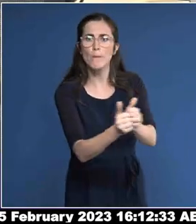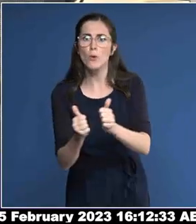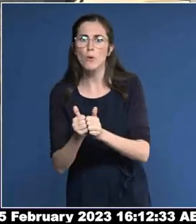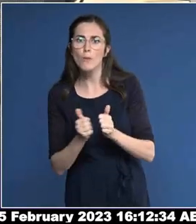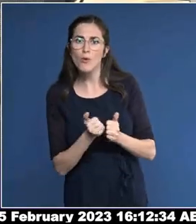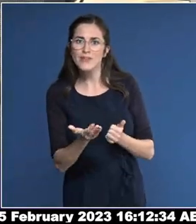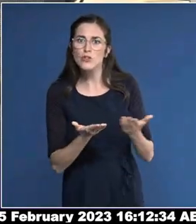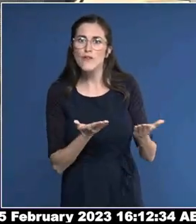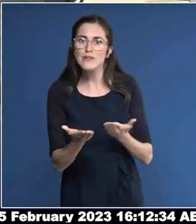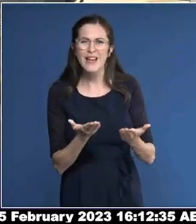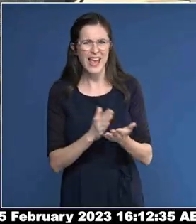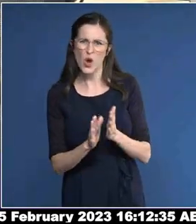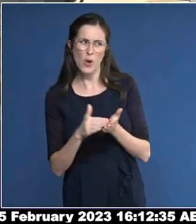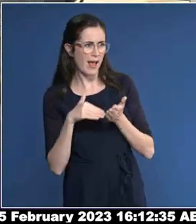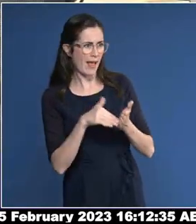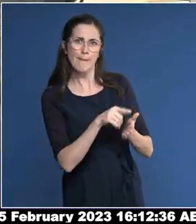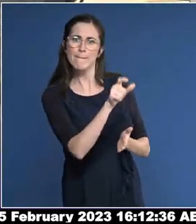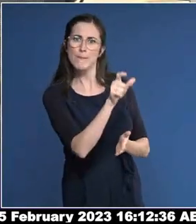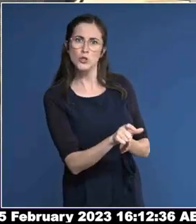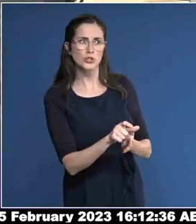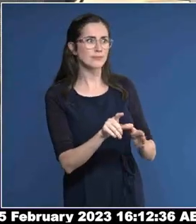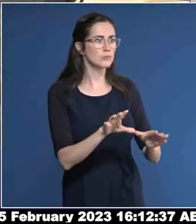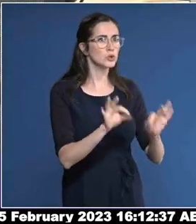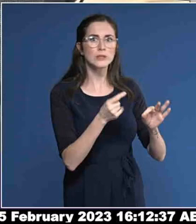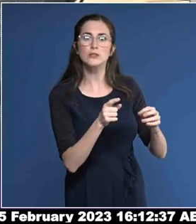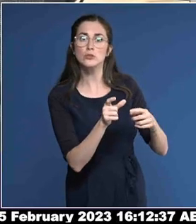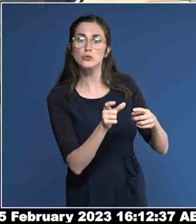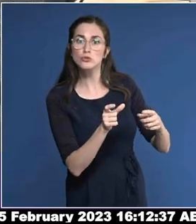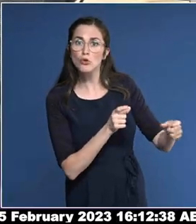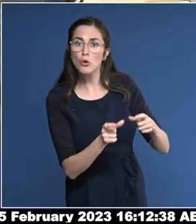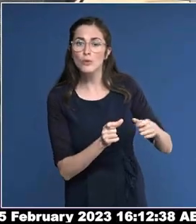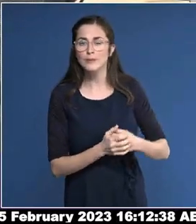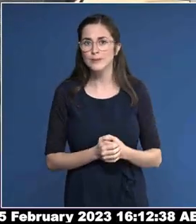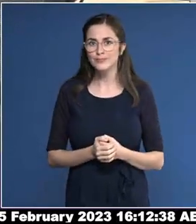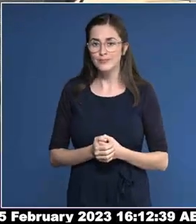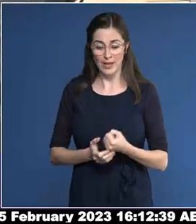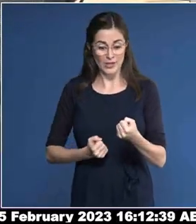Support coordinators across all three levels by their function are there to